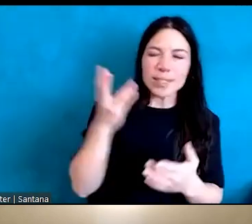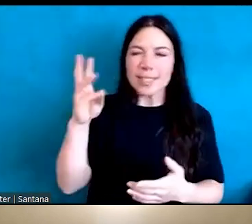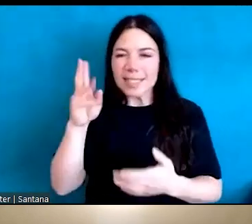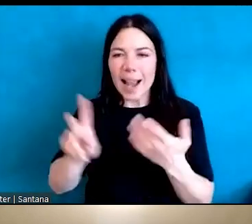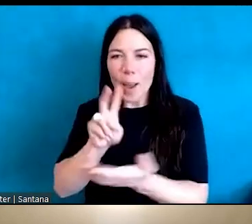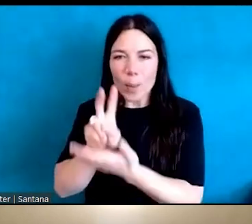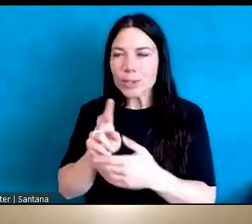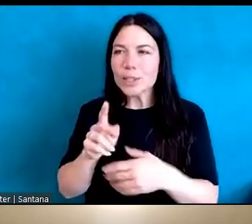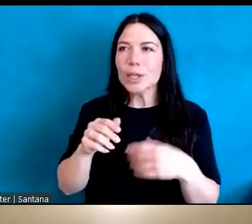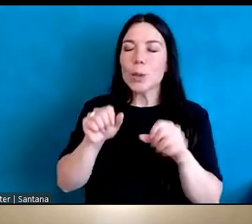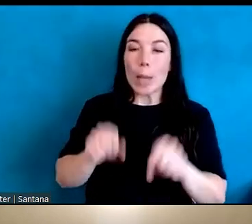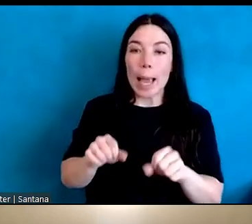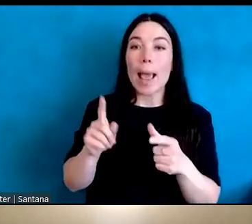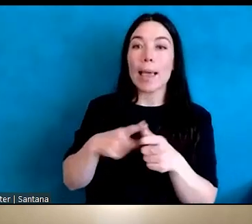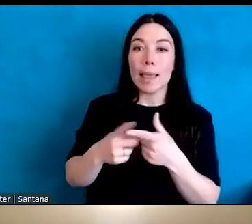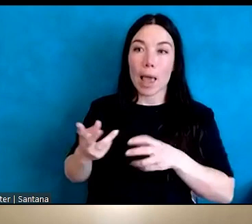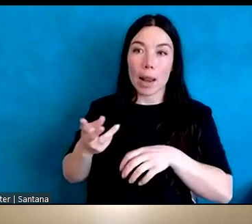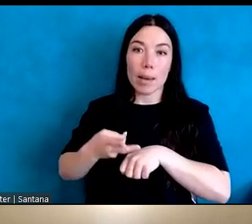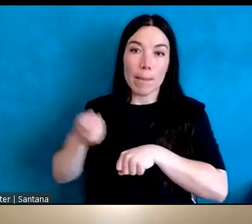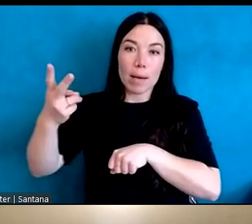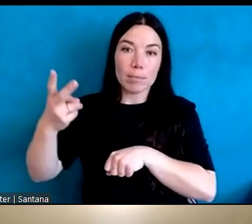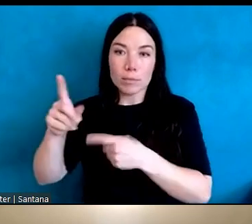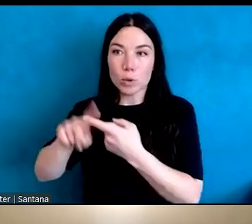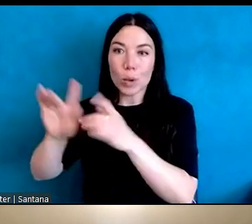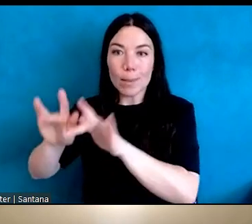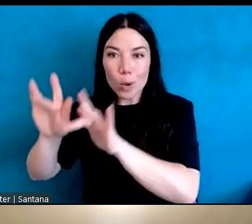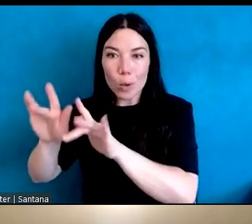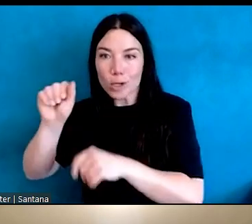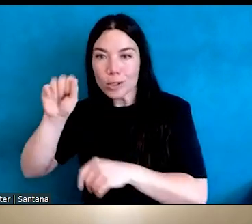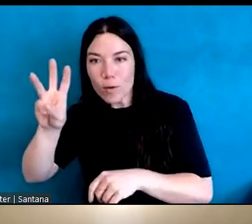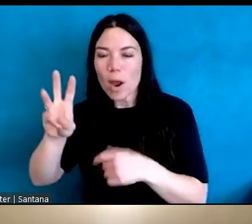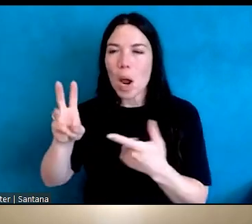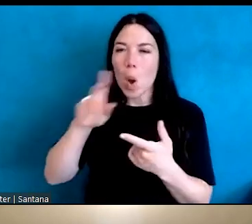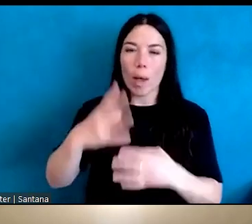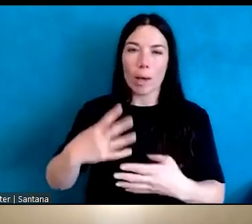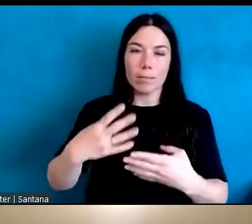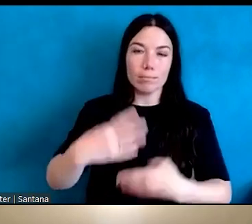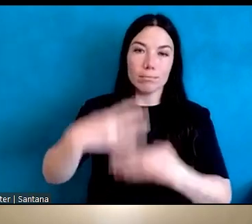as you can see in that computer there, and this gives you a whole bunch of indices of the children's language environment.